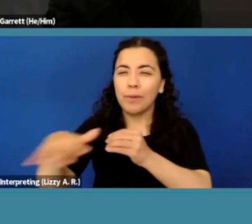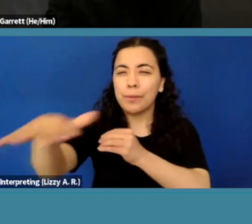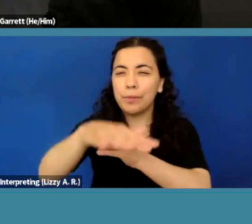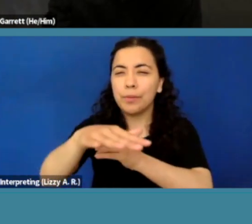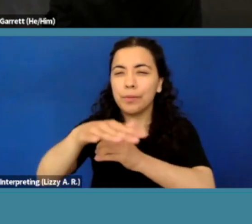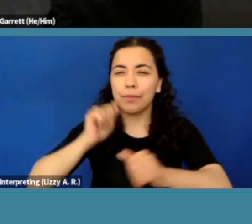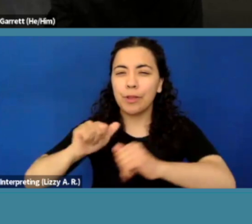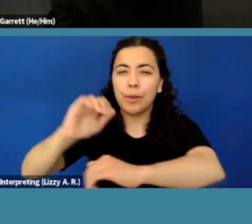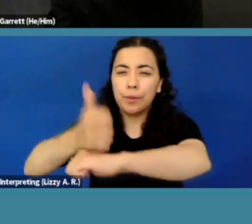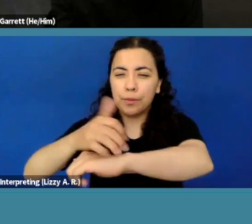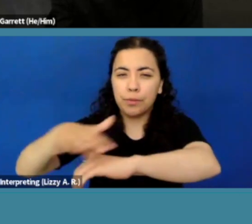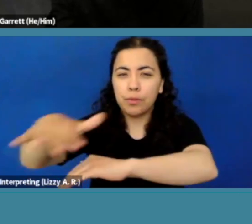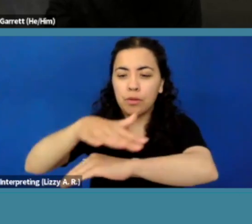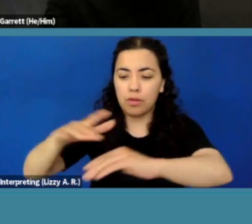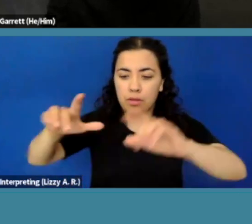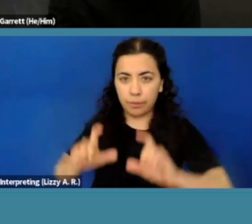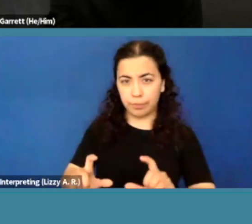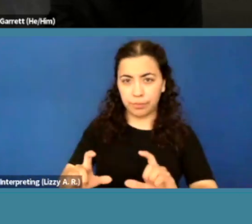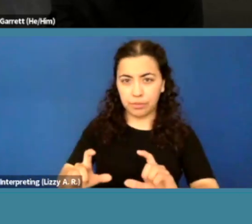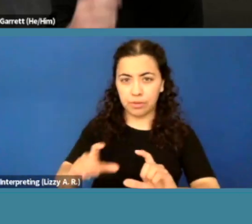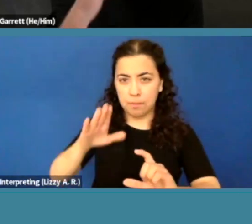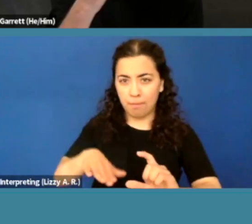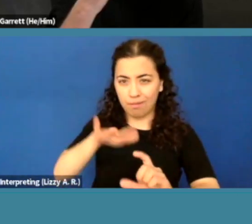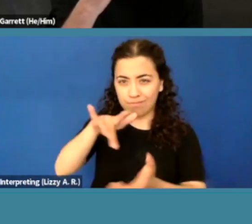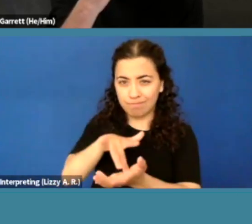bottom center of the area being shown.